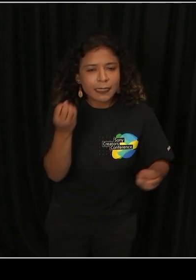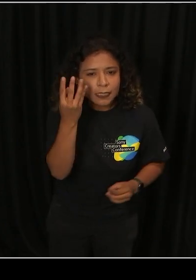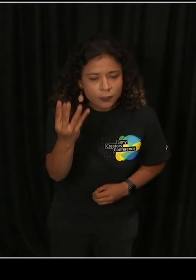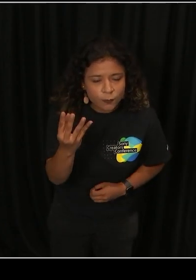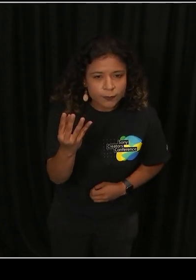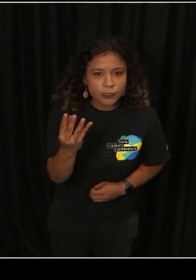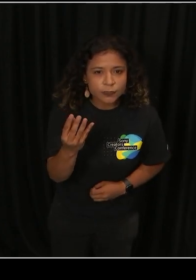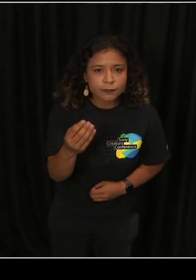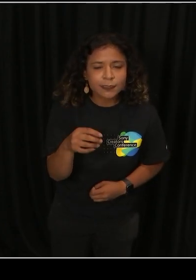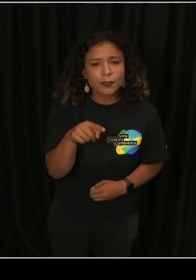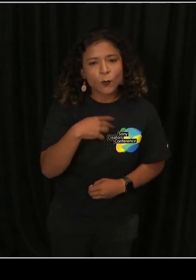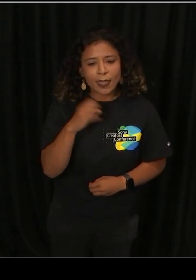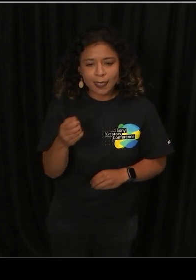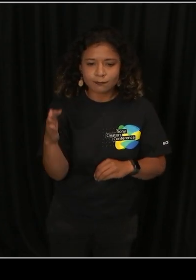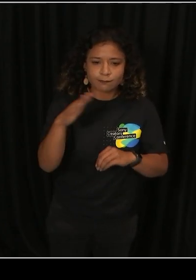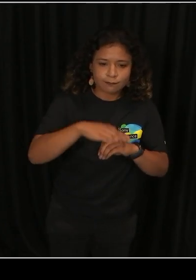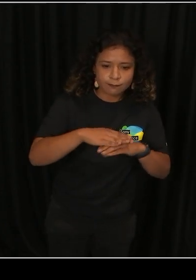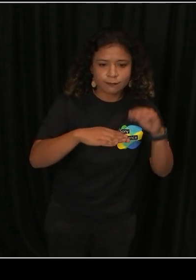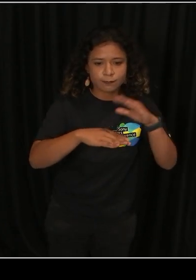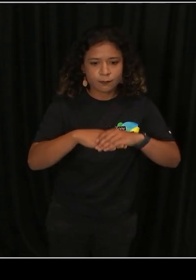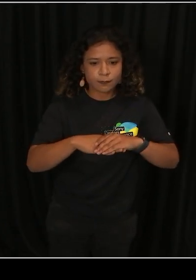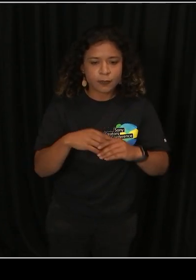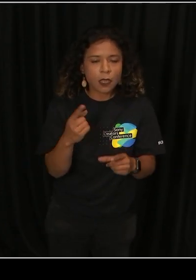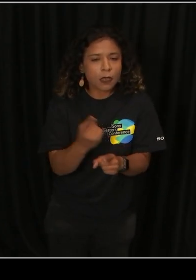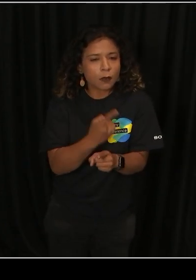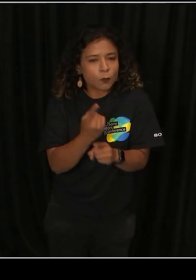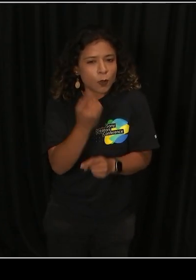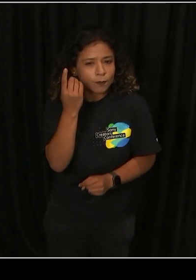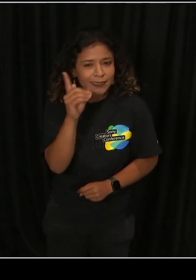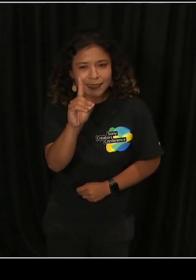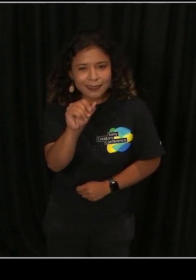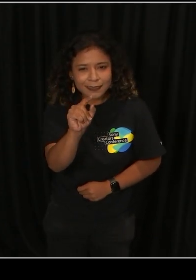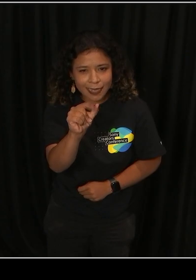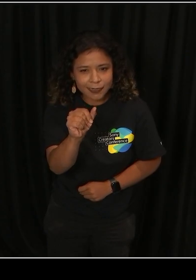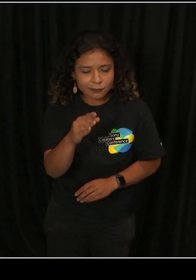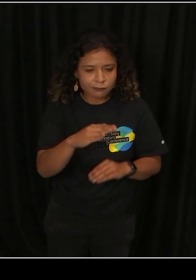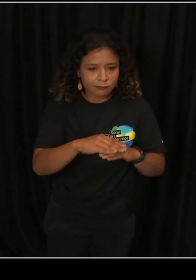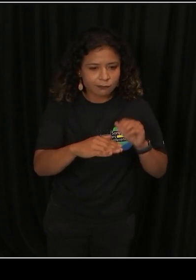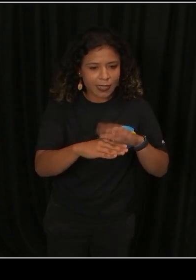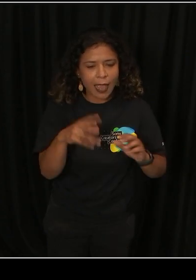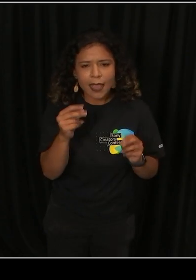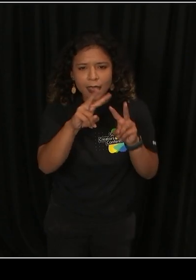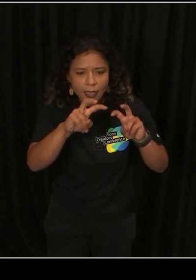overlay the relevant data on replays, analysis packages, and even the live broadcast feed.